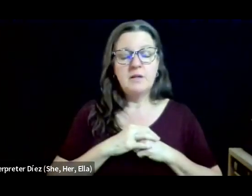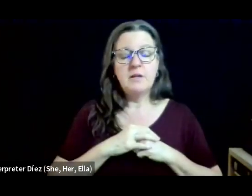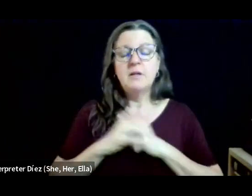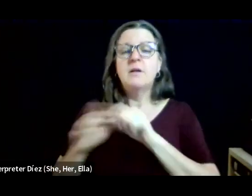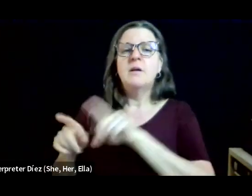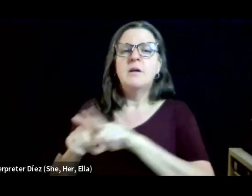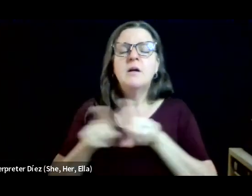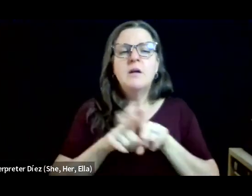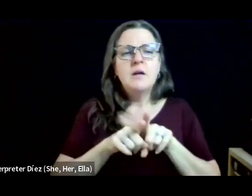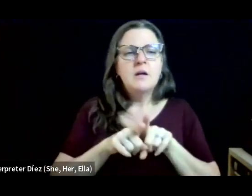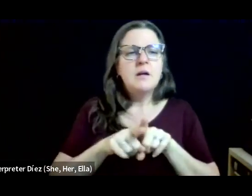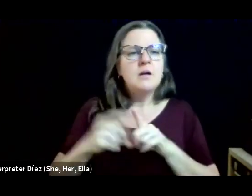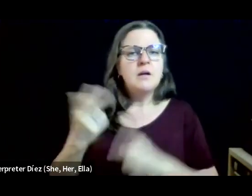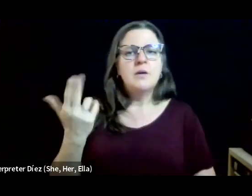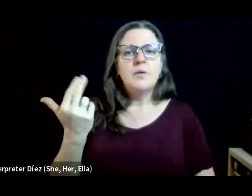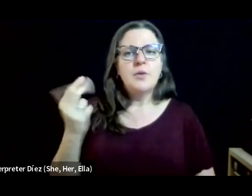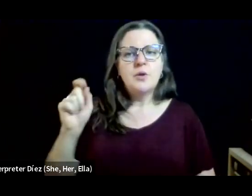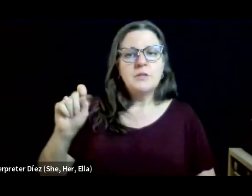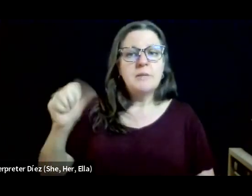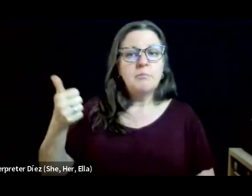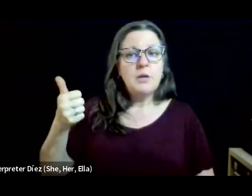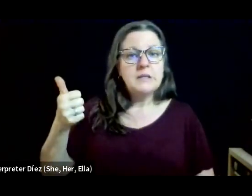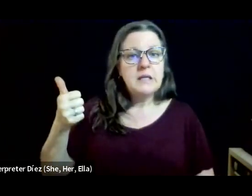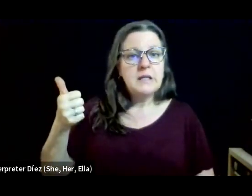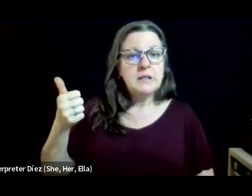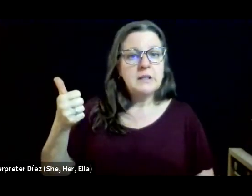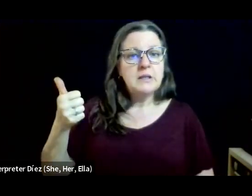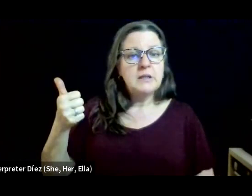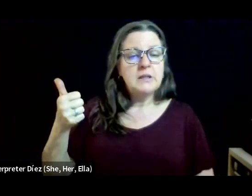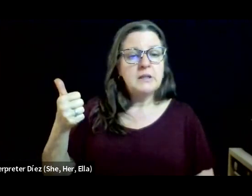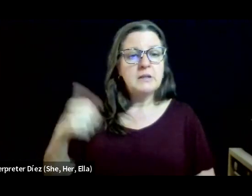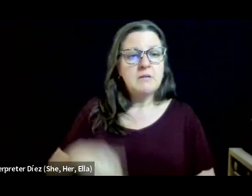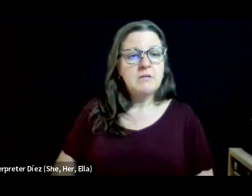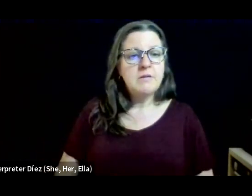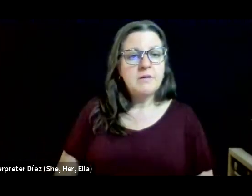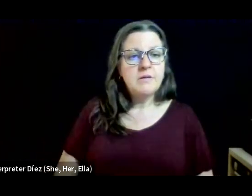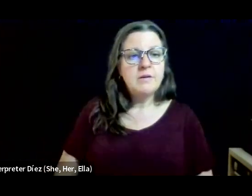13.10? Okay.